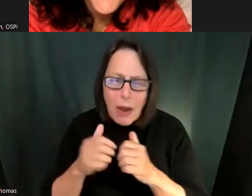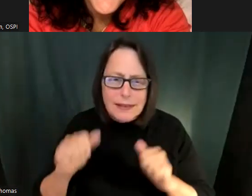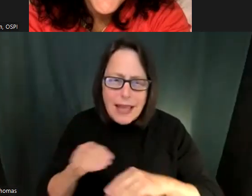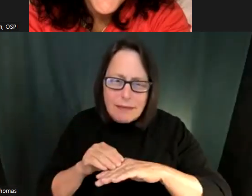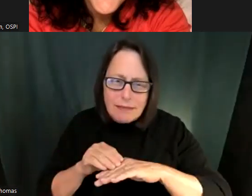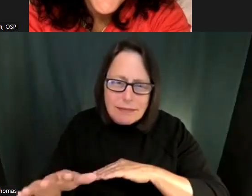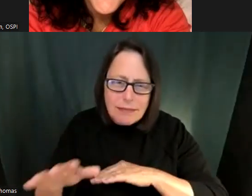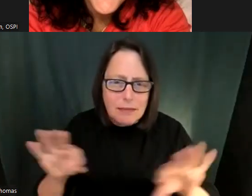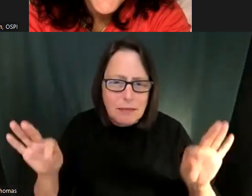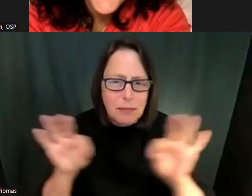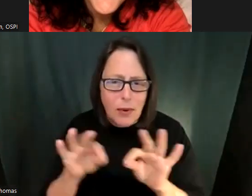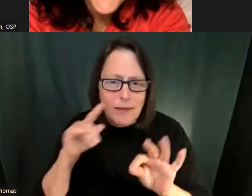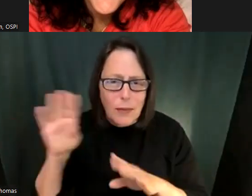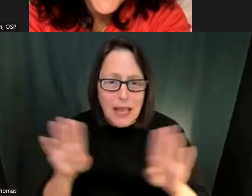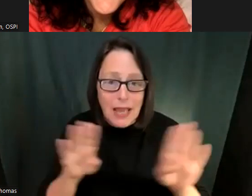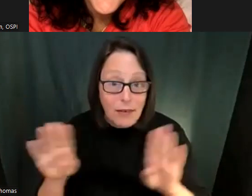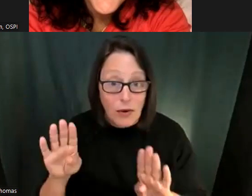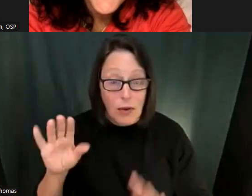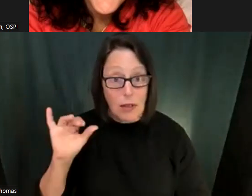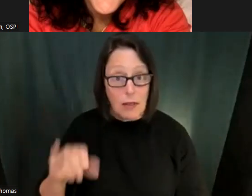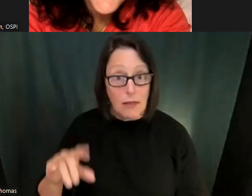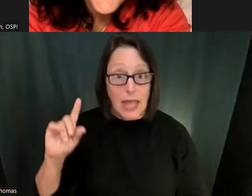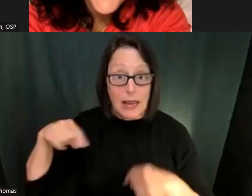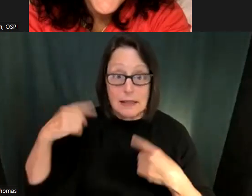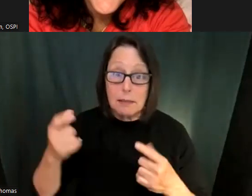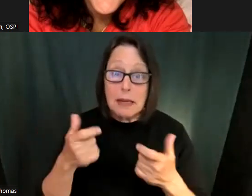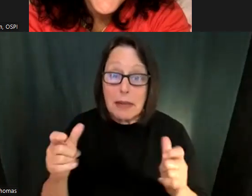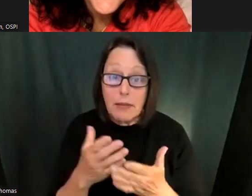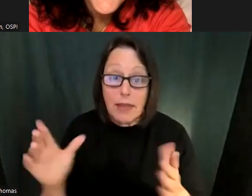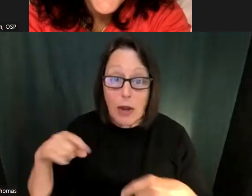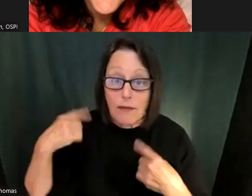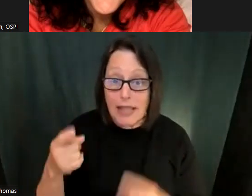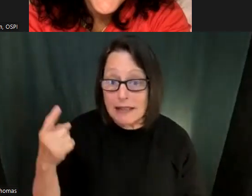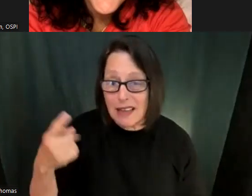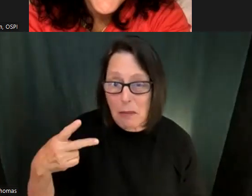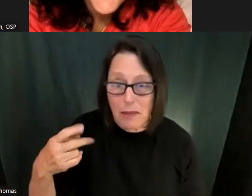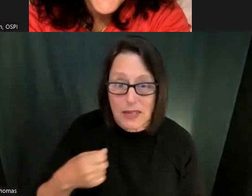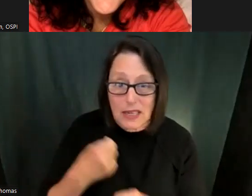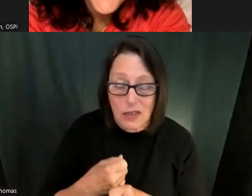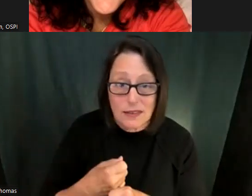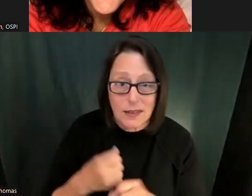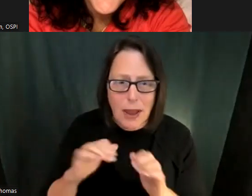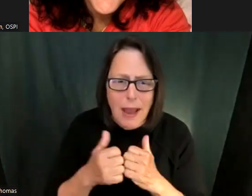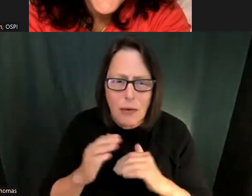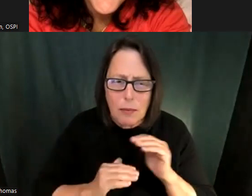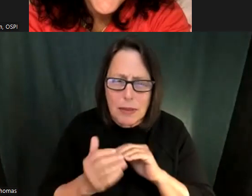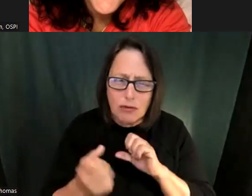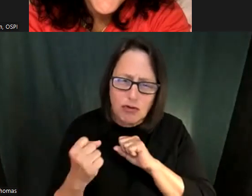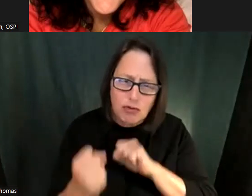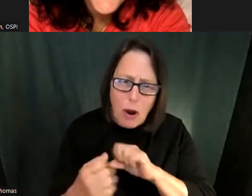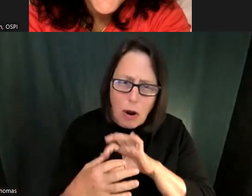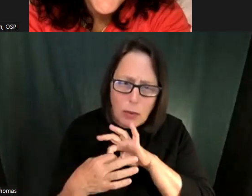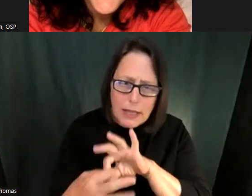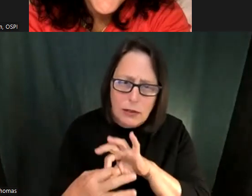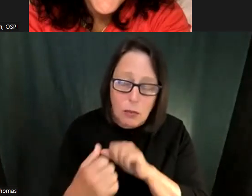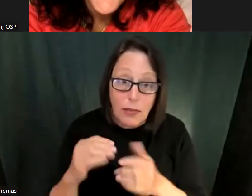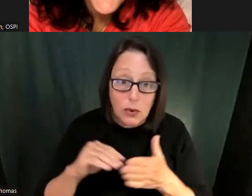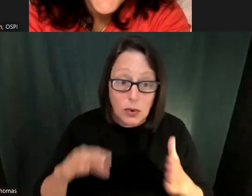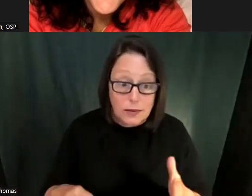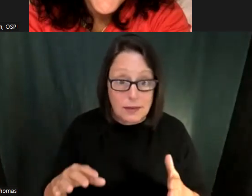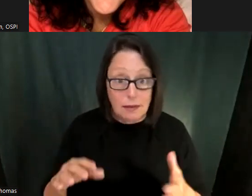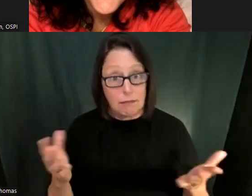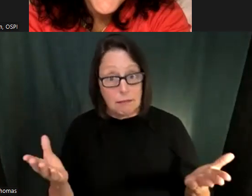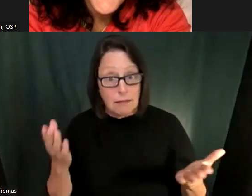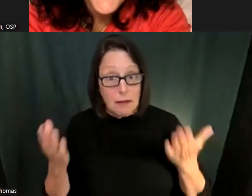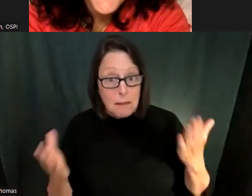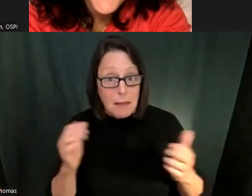Like having this. Right now one sided conversation and we're having this presentation. I also think about like, How does this play such a crucial role in these exercises or routines that we honor and classrooms?